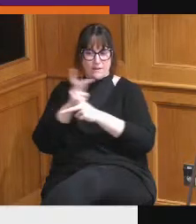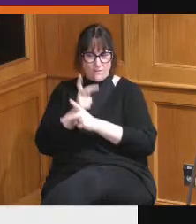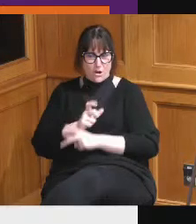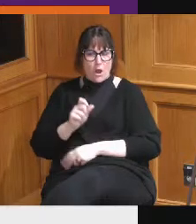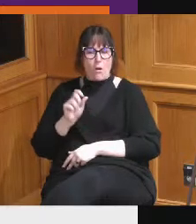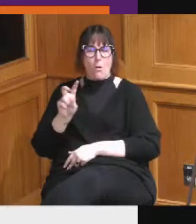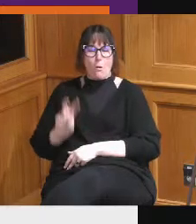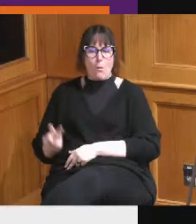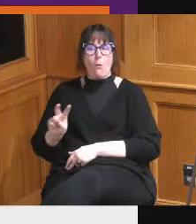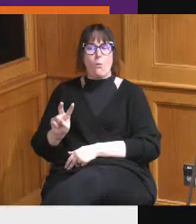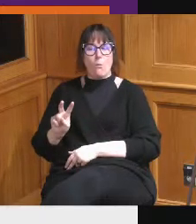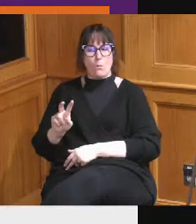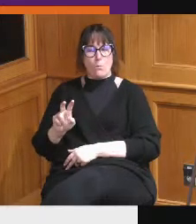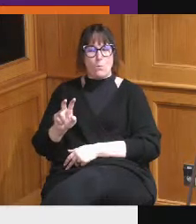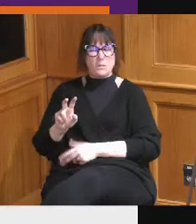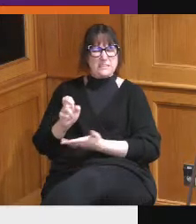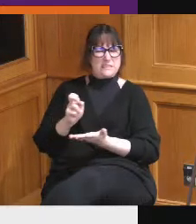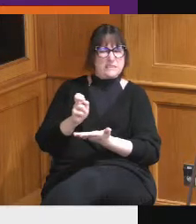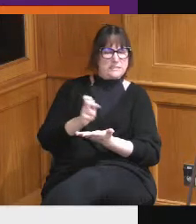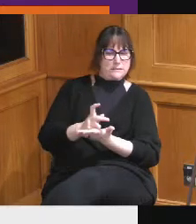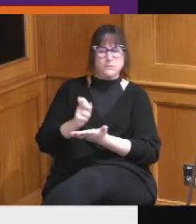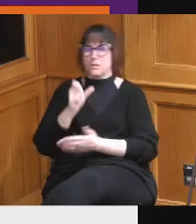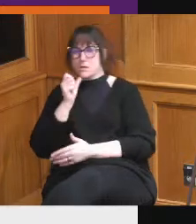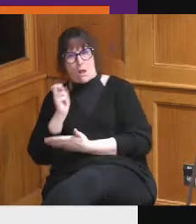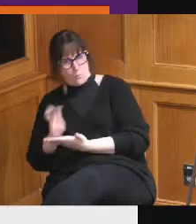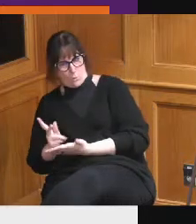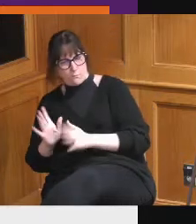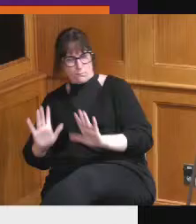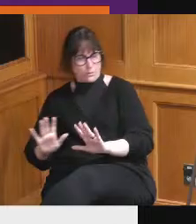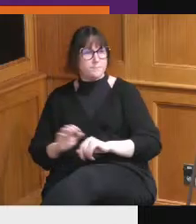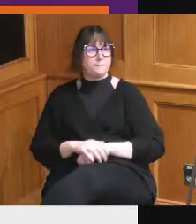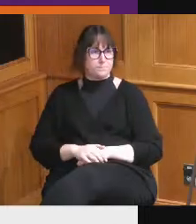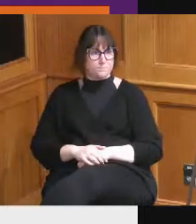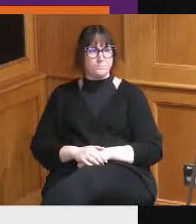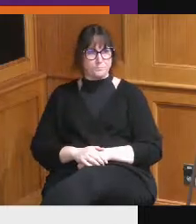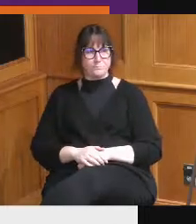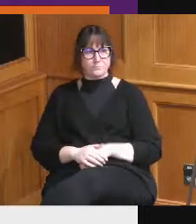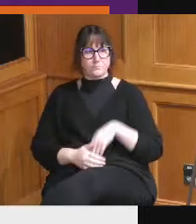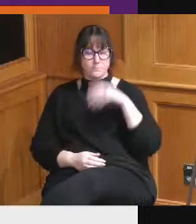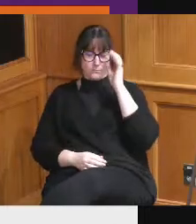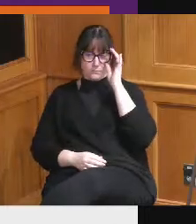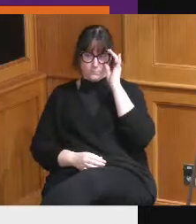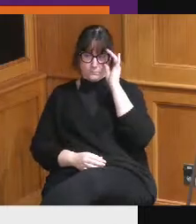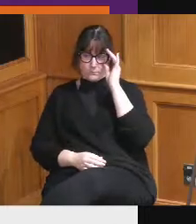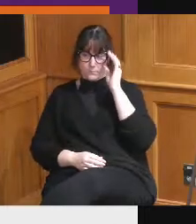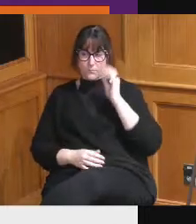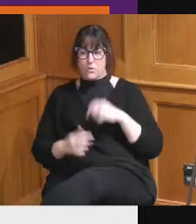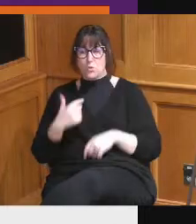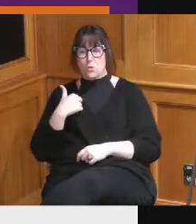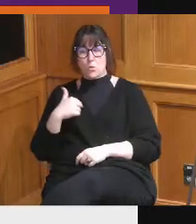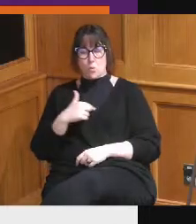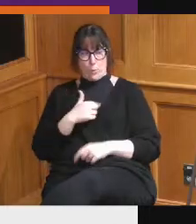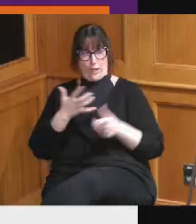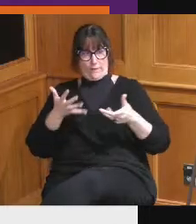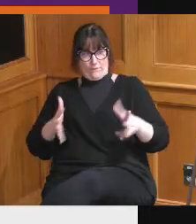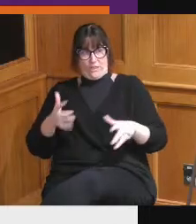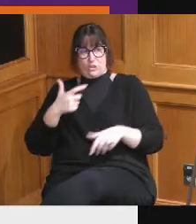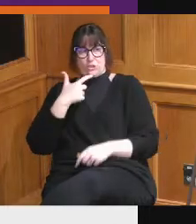projects just quickly what we announ what we said when we first came here and I think I came here